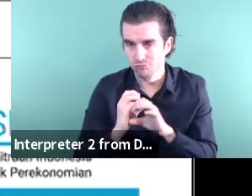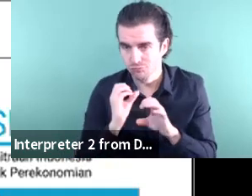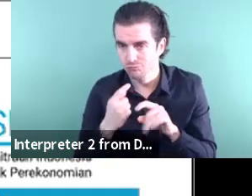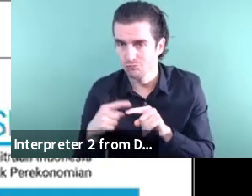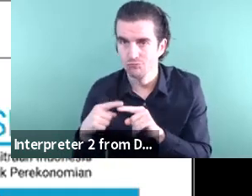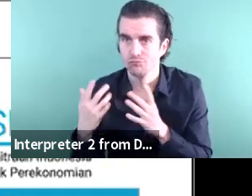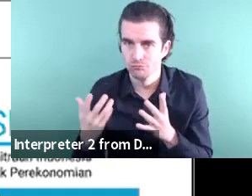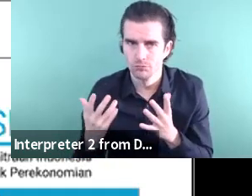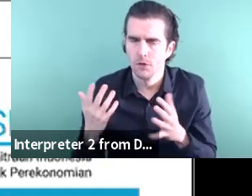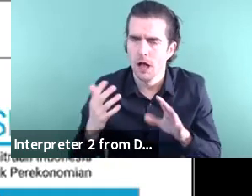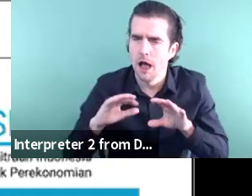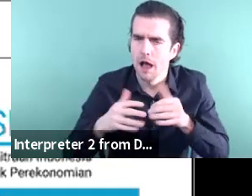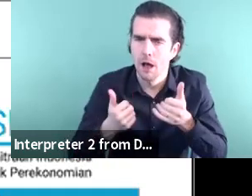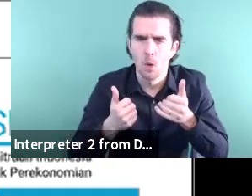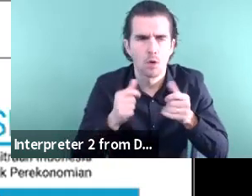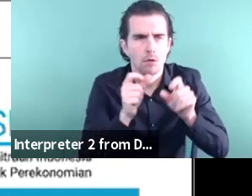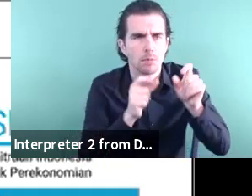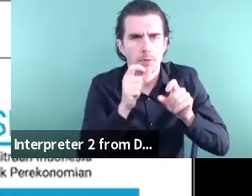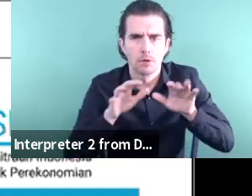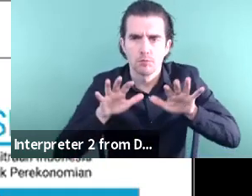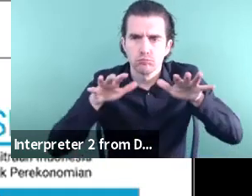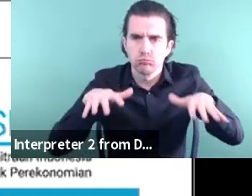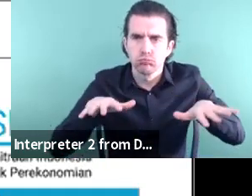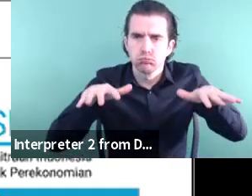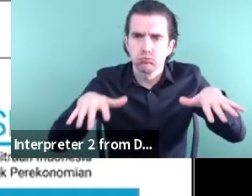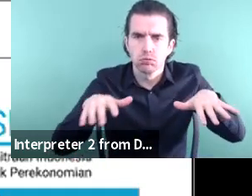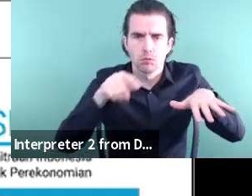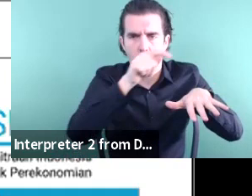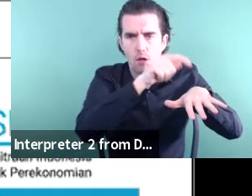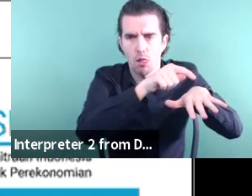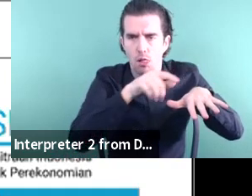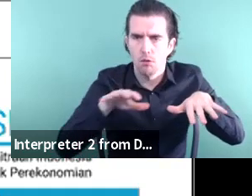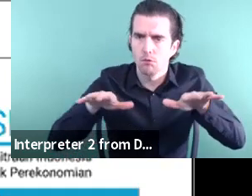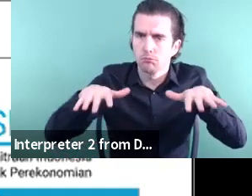concessions for persons with disability and there are very few people